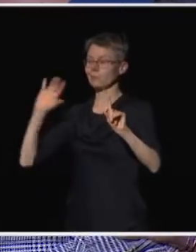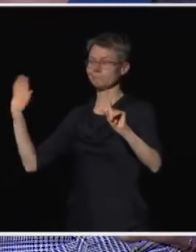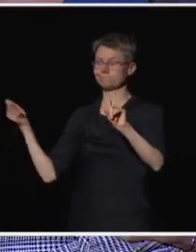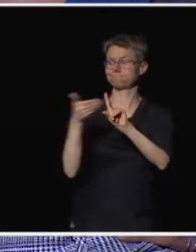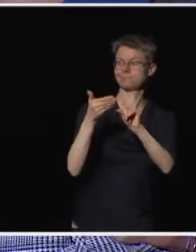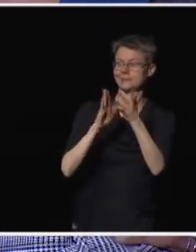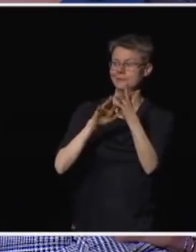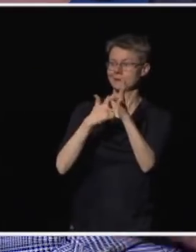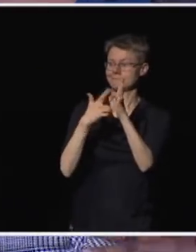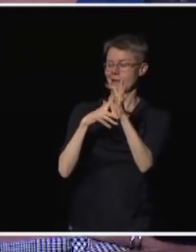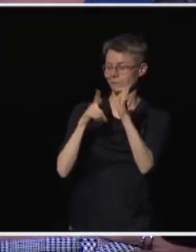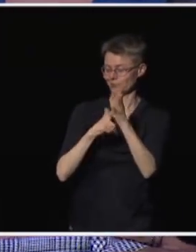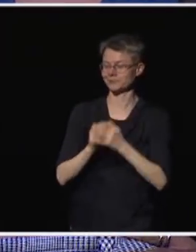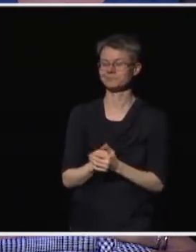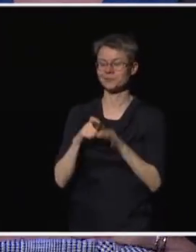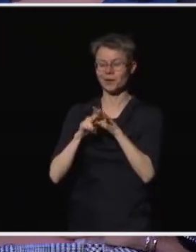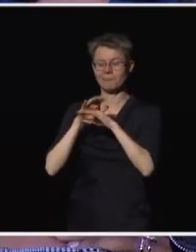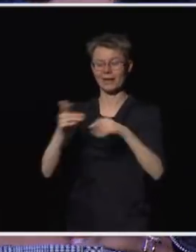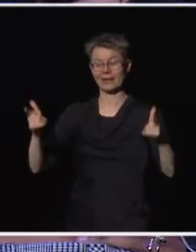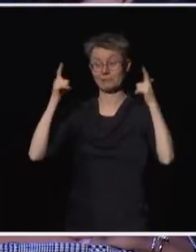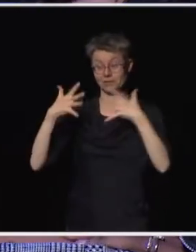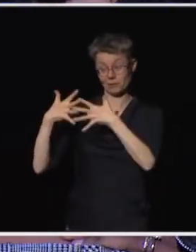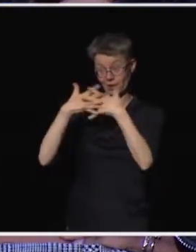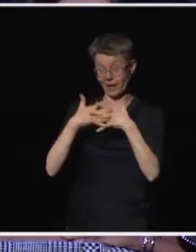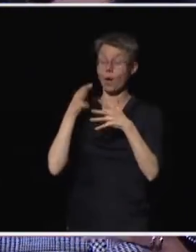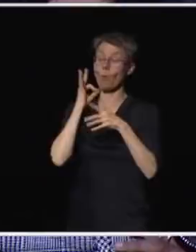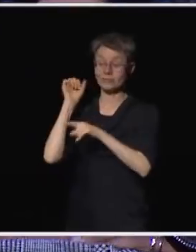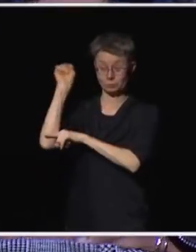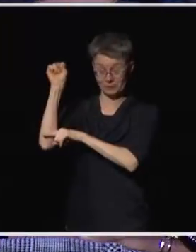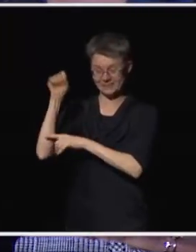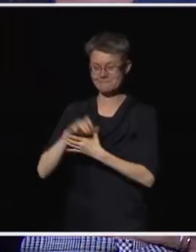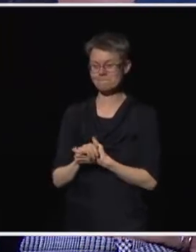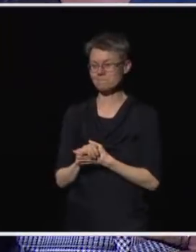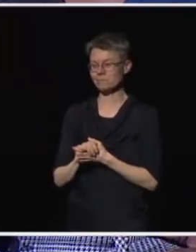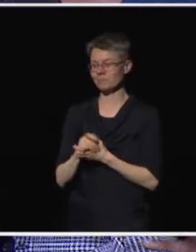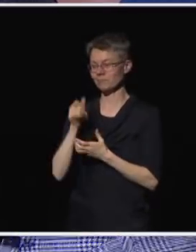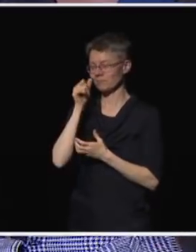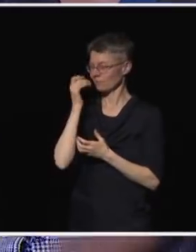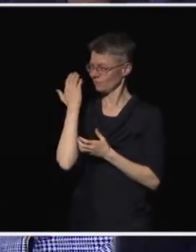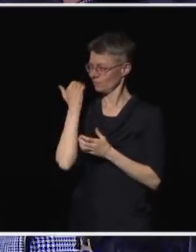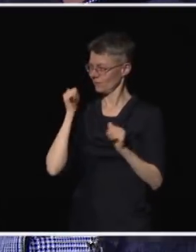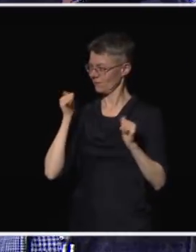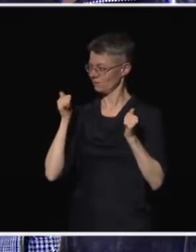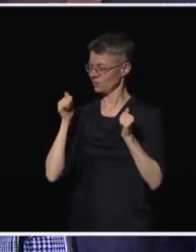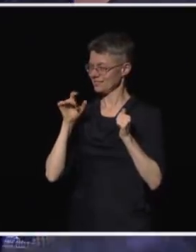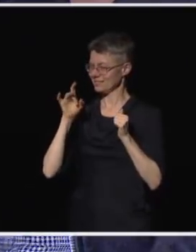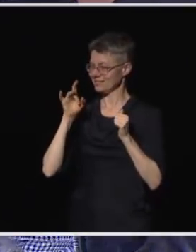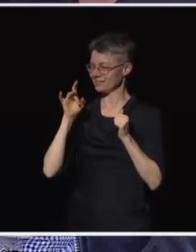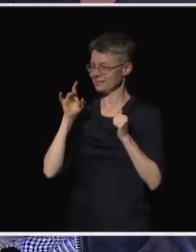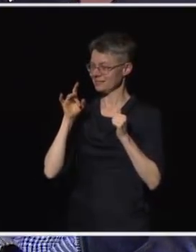So my question is about Captain America and white supremacy. So I know you've just recently, I think, finished up a tenure in writing with Captain America.